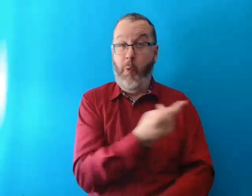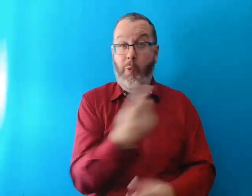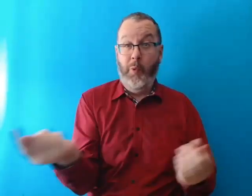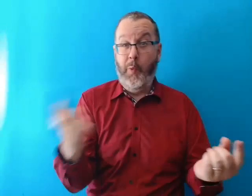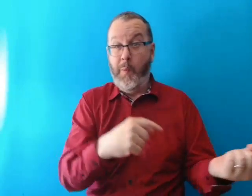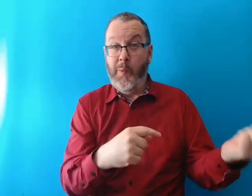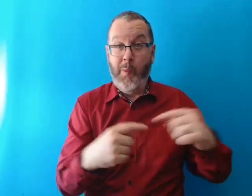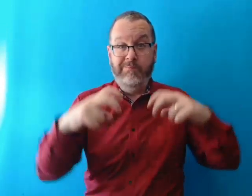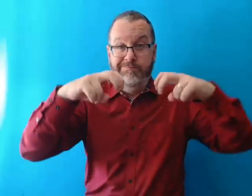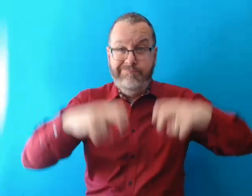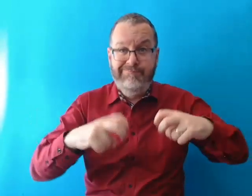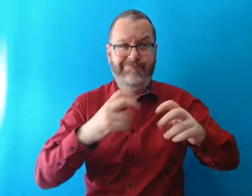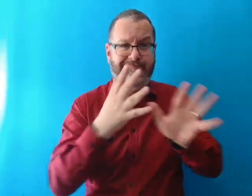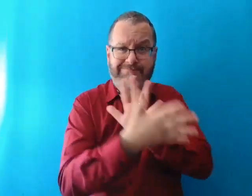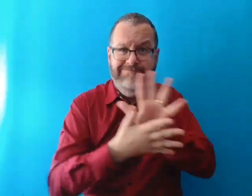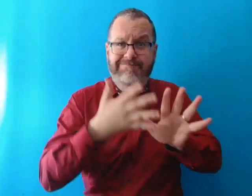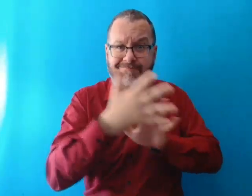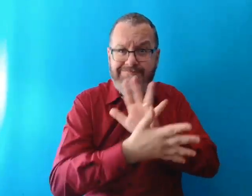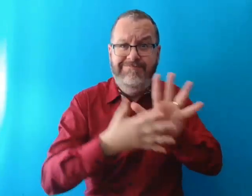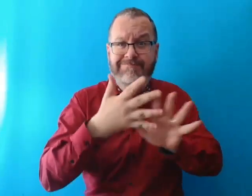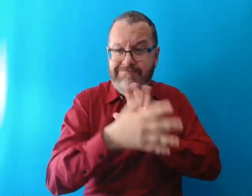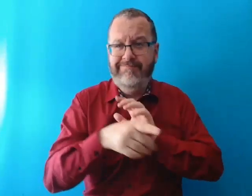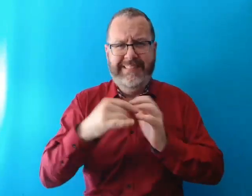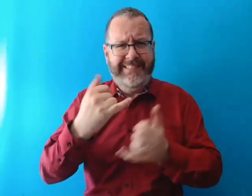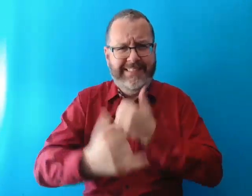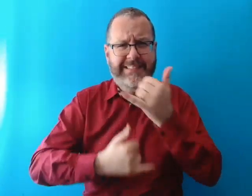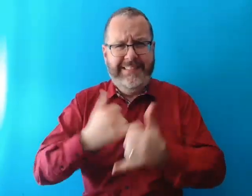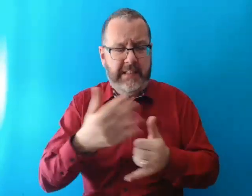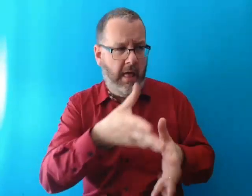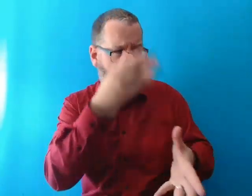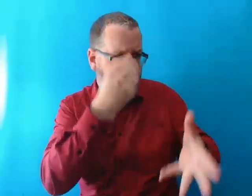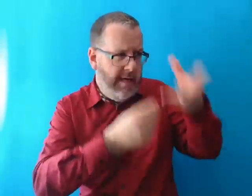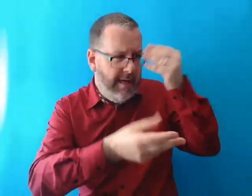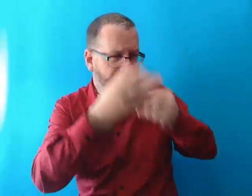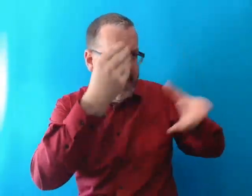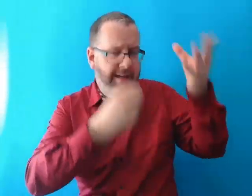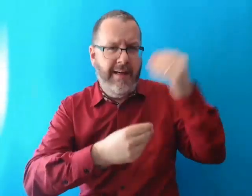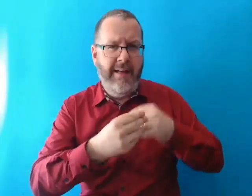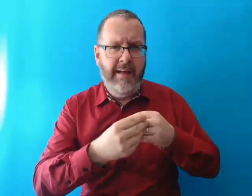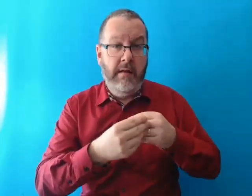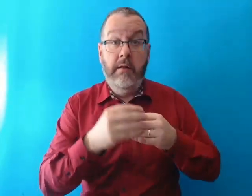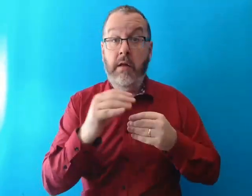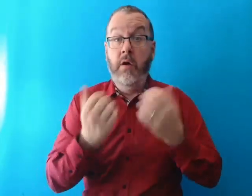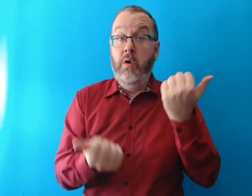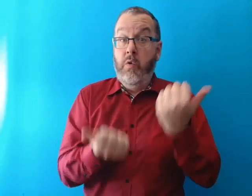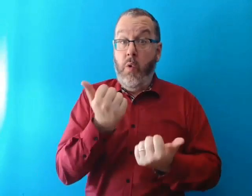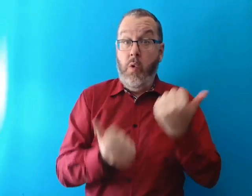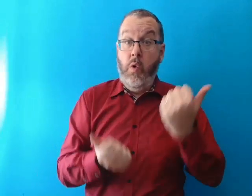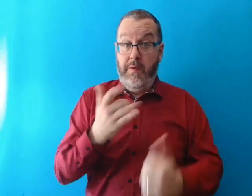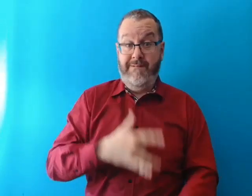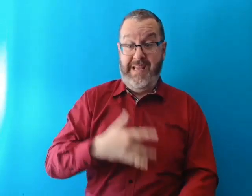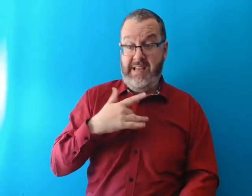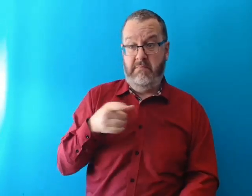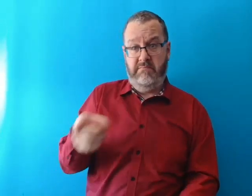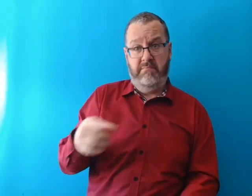over many months or even years. Mike may not have had a clear enough voice for the court,